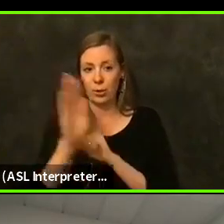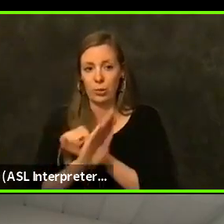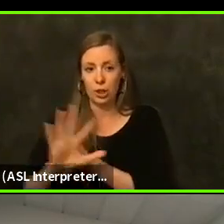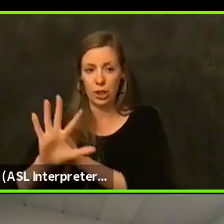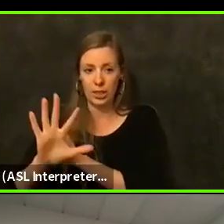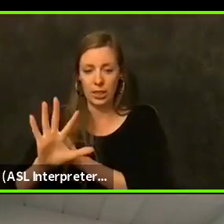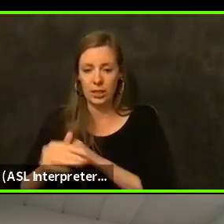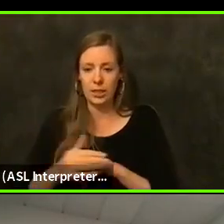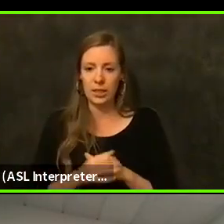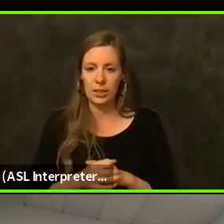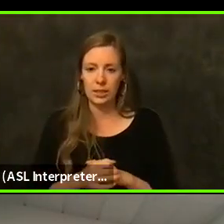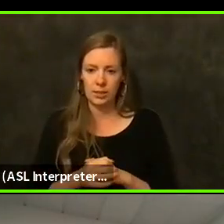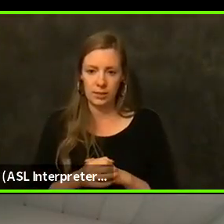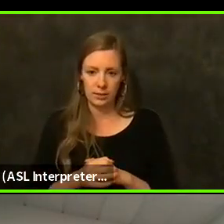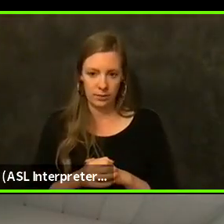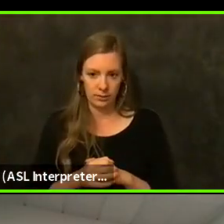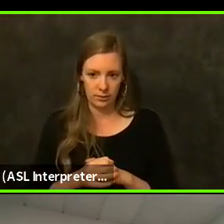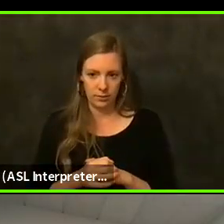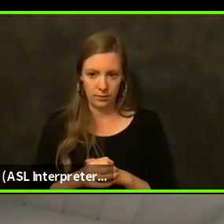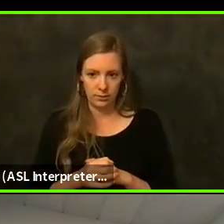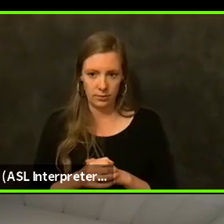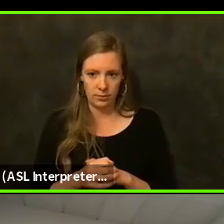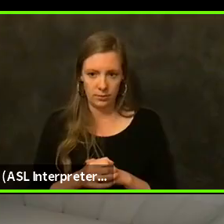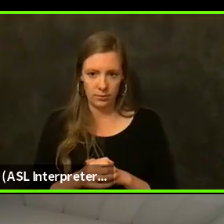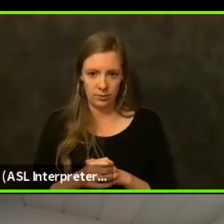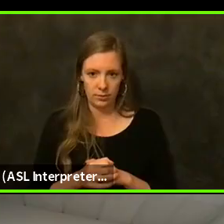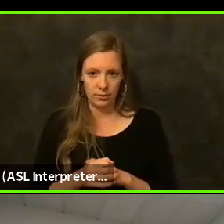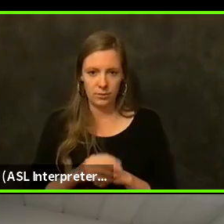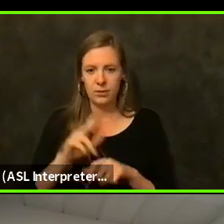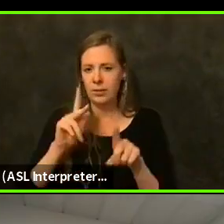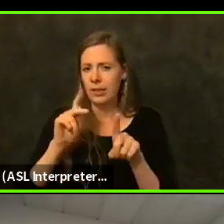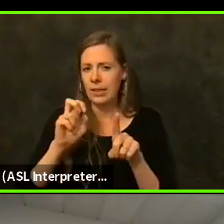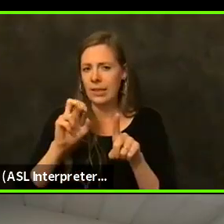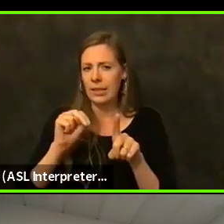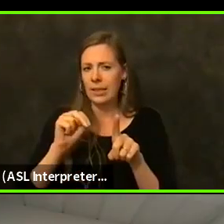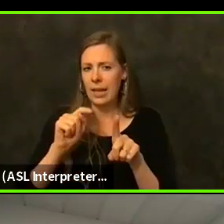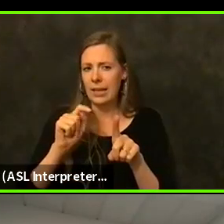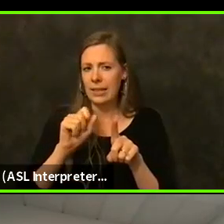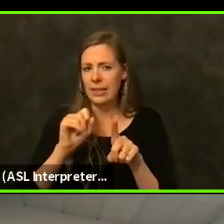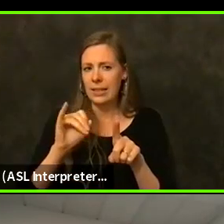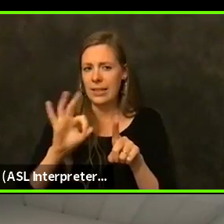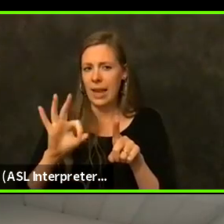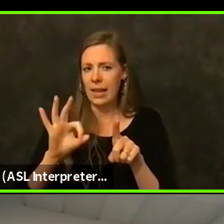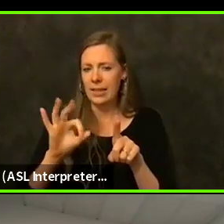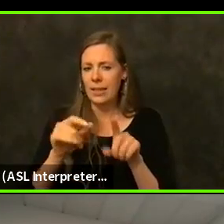And. He has often said that we don't expect